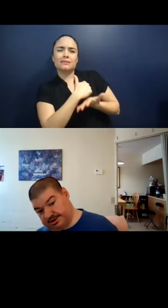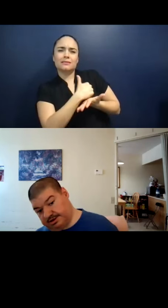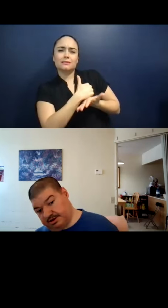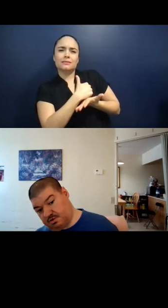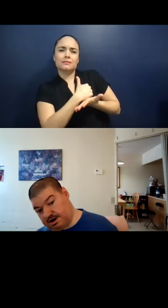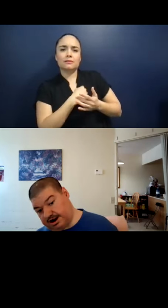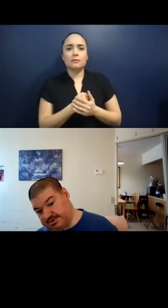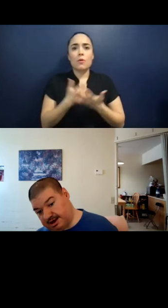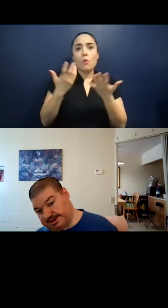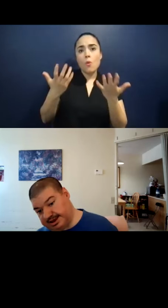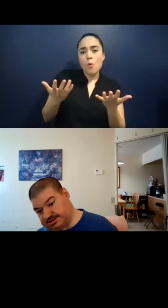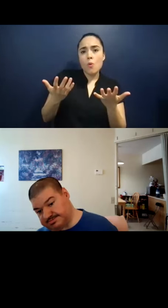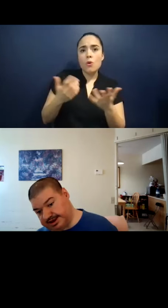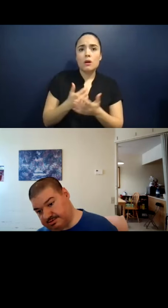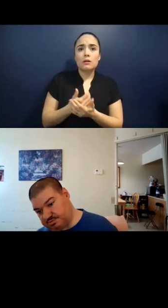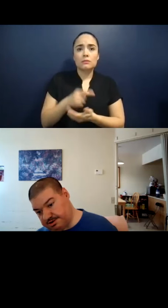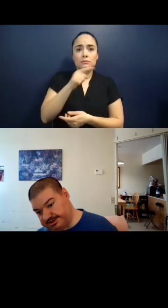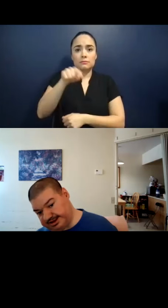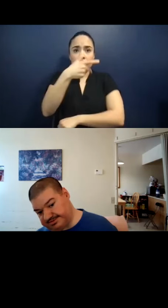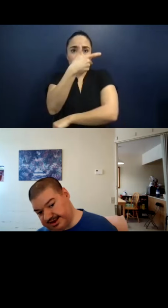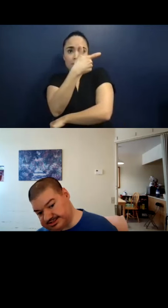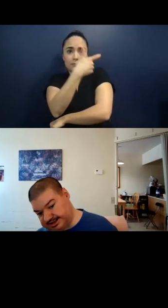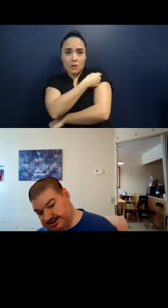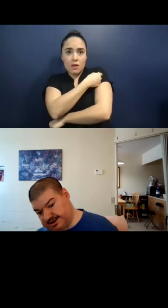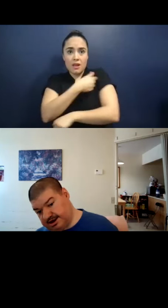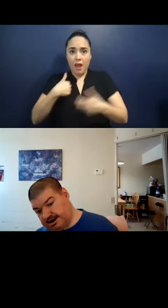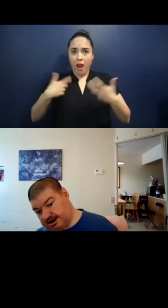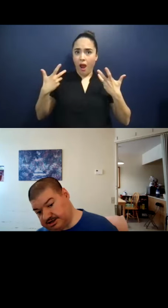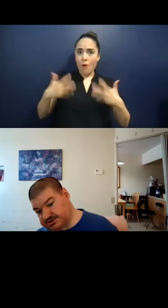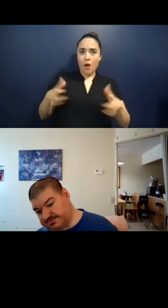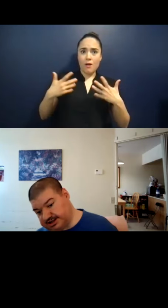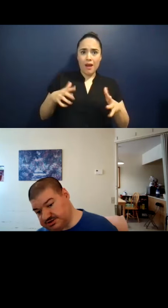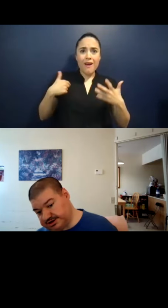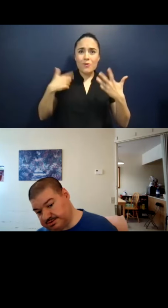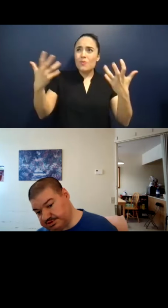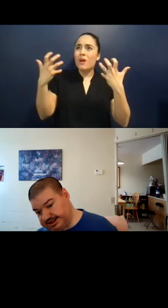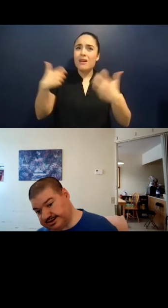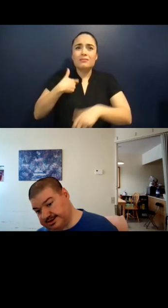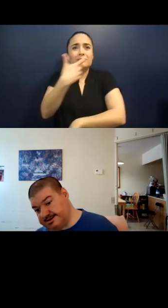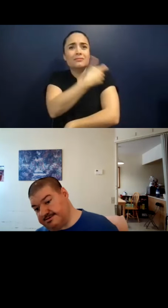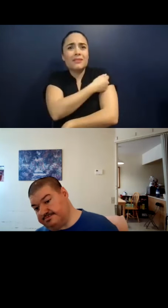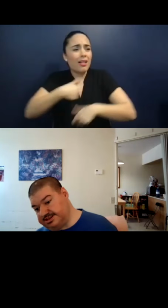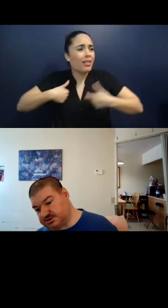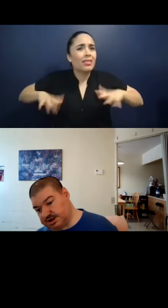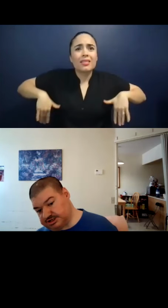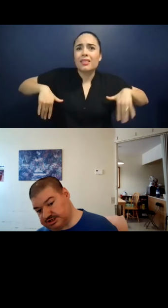So if you are an adult recipient of chronic home care